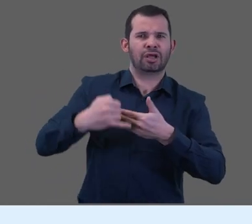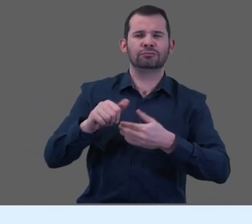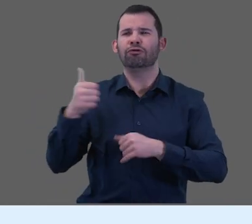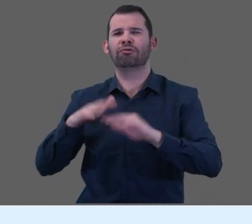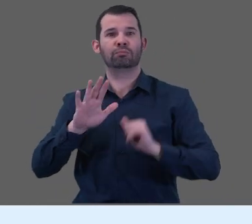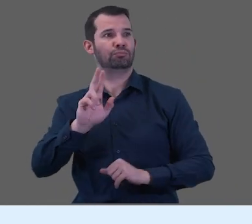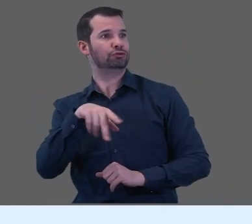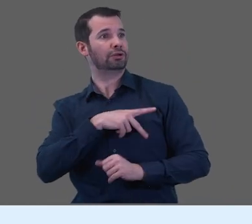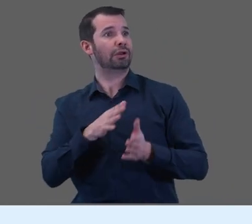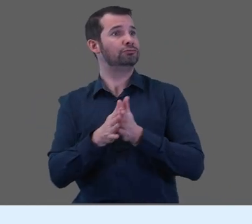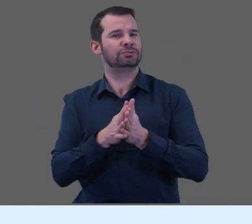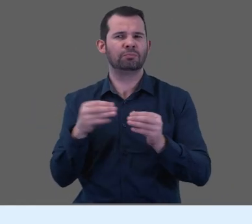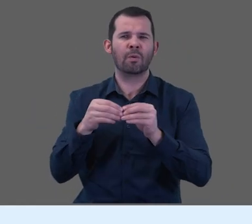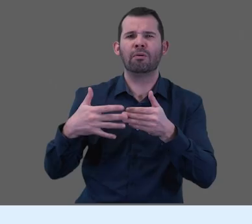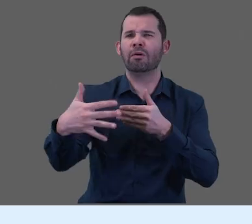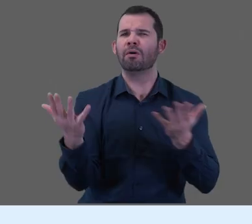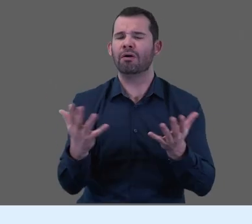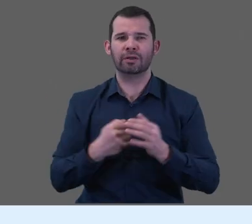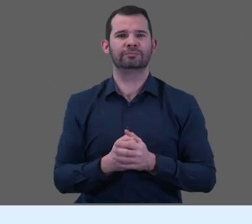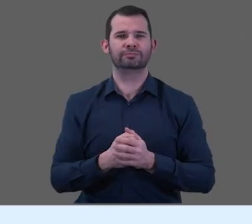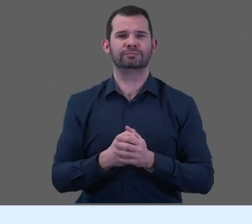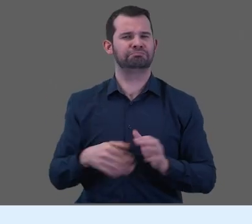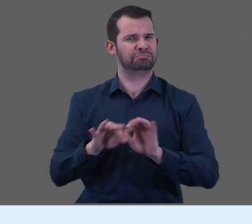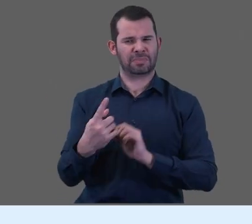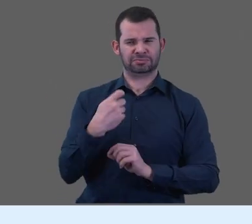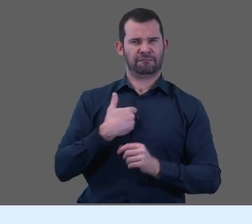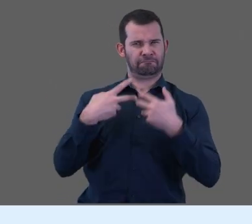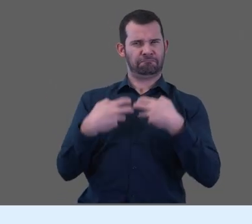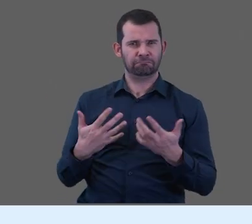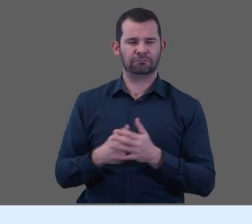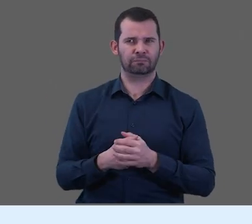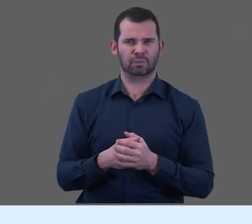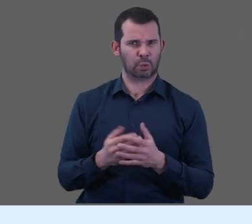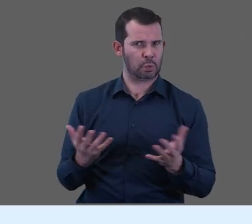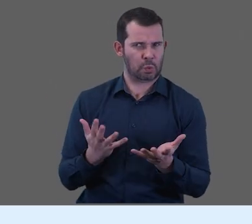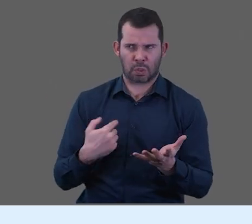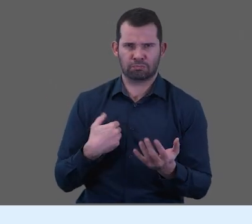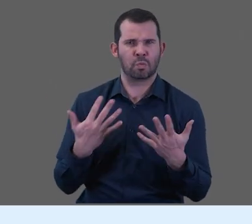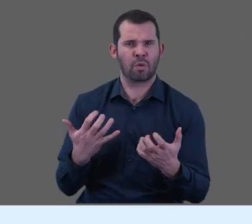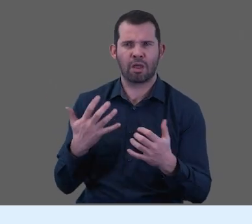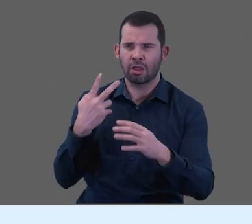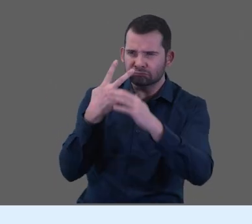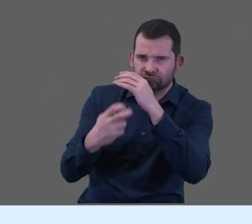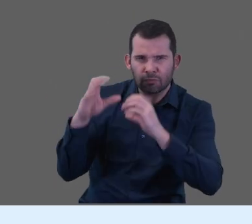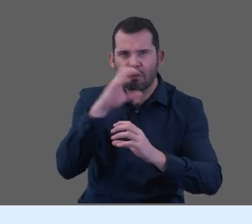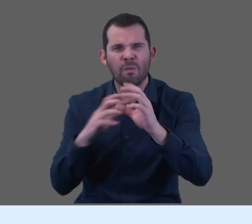beyond personal interest. So ask yourself, what do I want to explore?